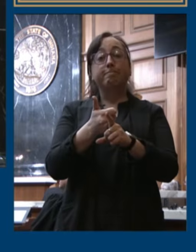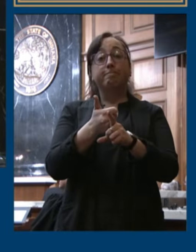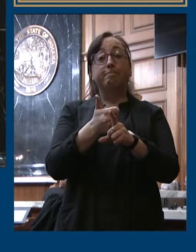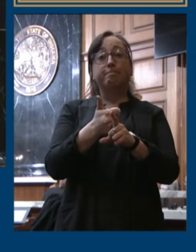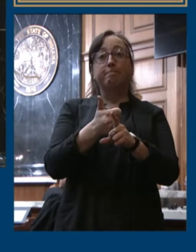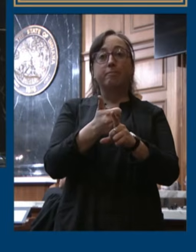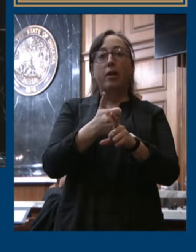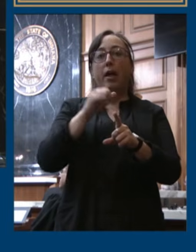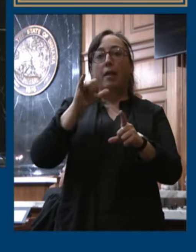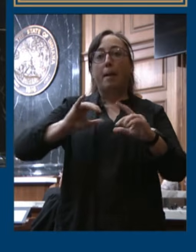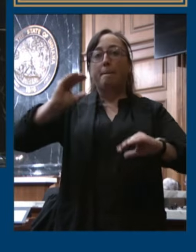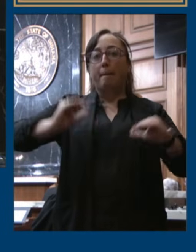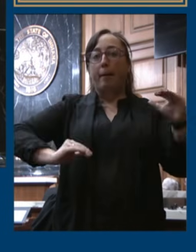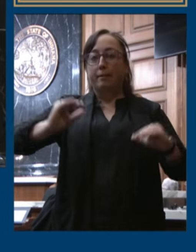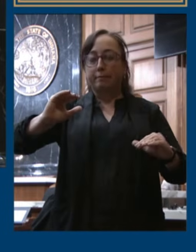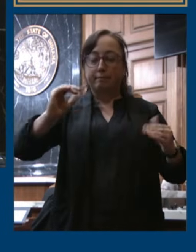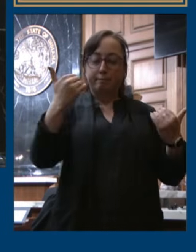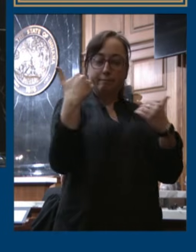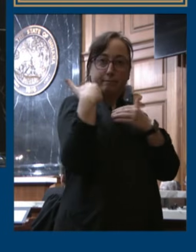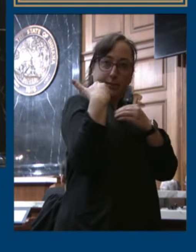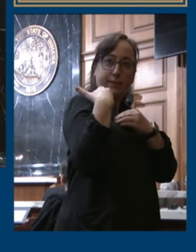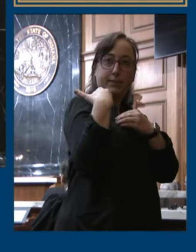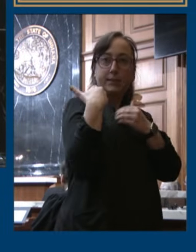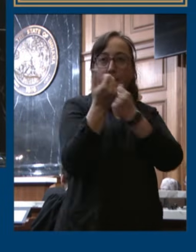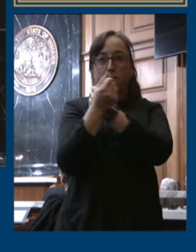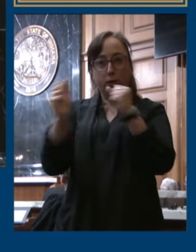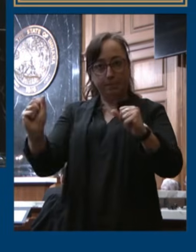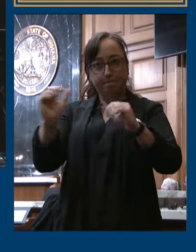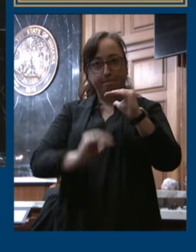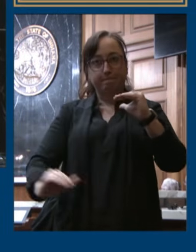BALANCE BETWEEN ACCOUNTABILITY AND LIBERTY.